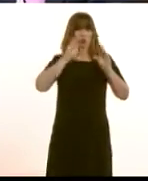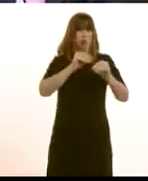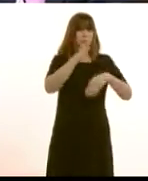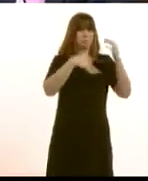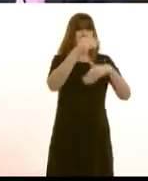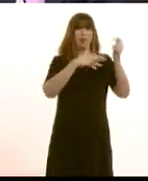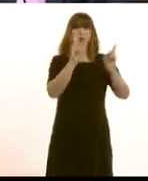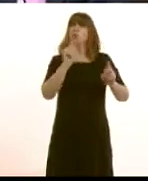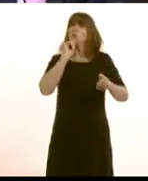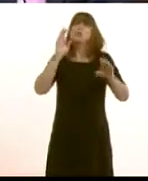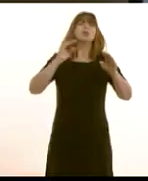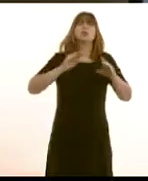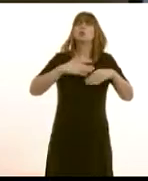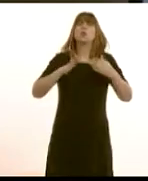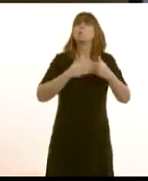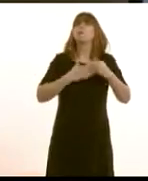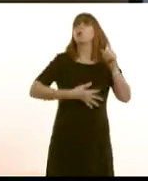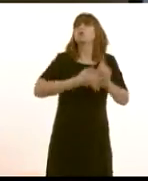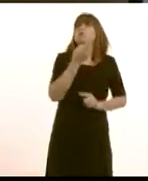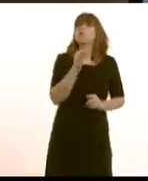Wales, because you have no real stake in the Welsh education system.